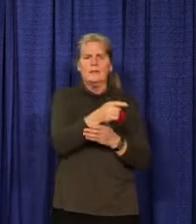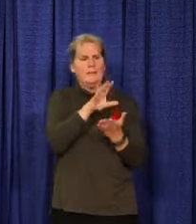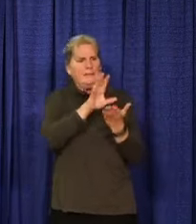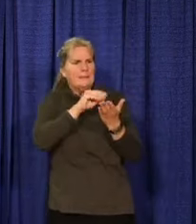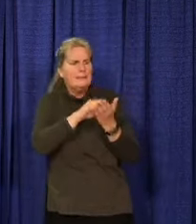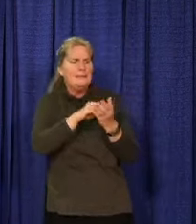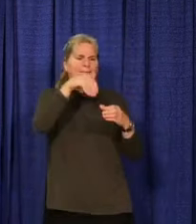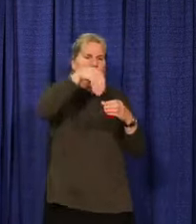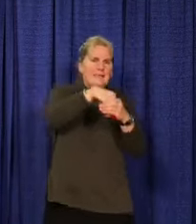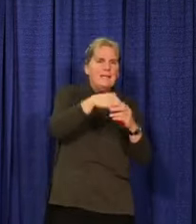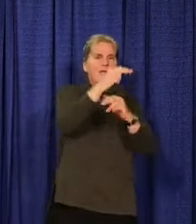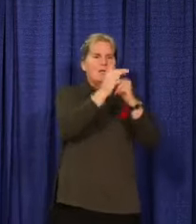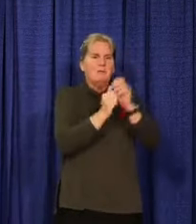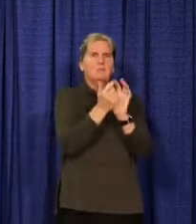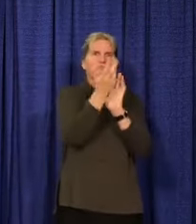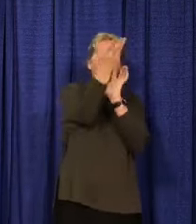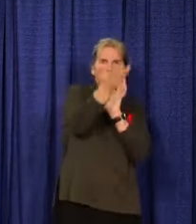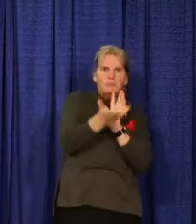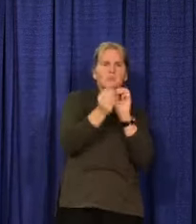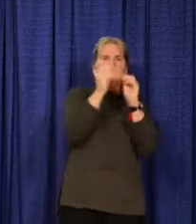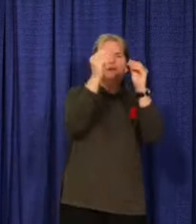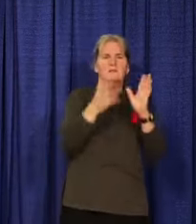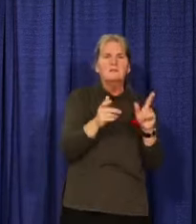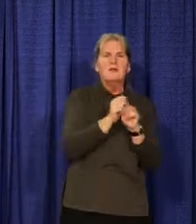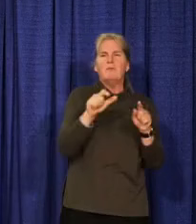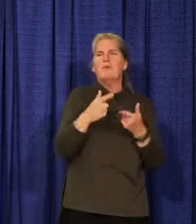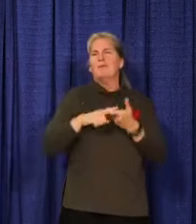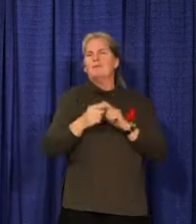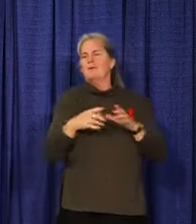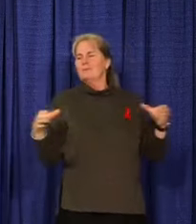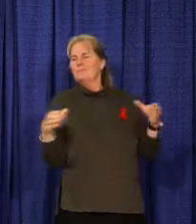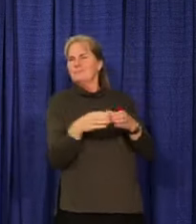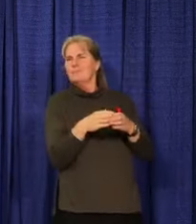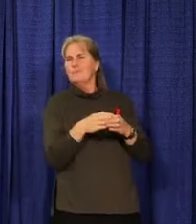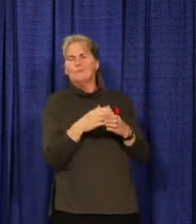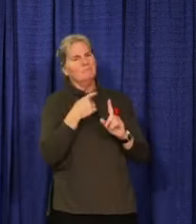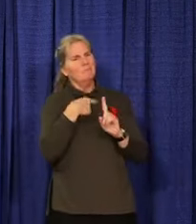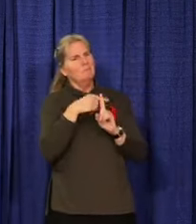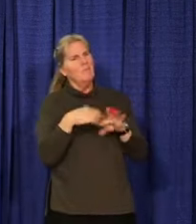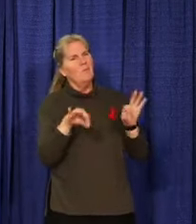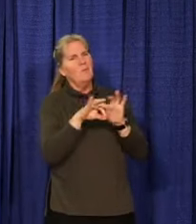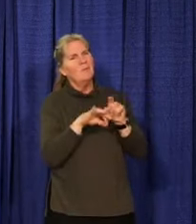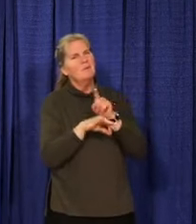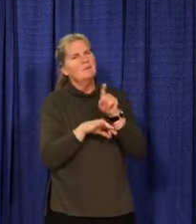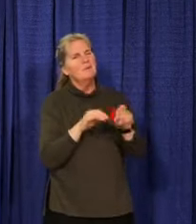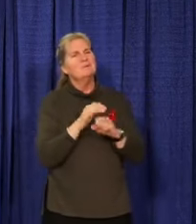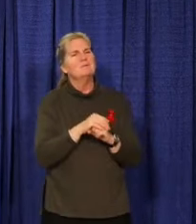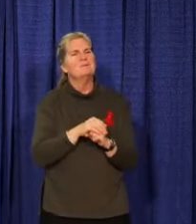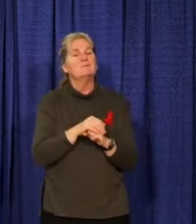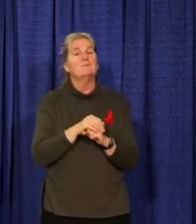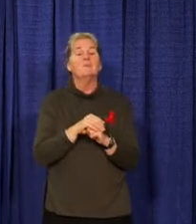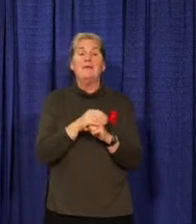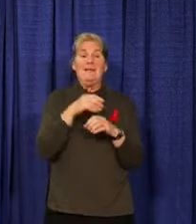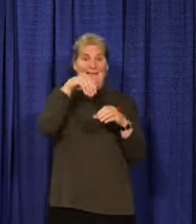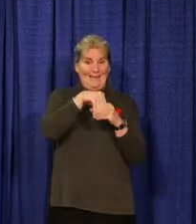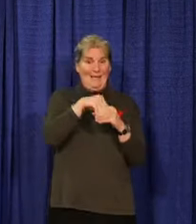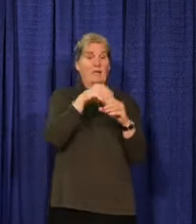classroom, learning face-to-face with their teachers and alongside their friends. As we return to face-to-face